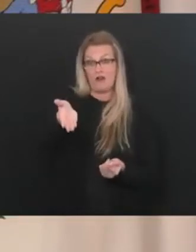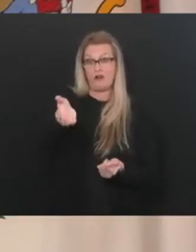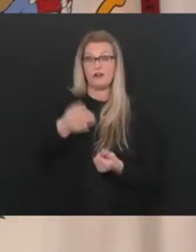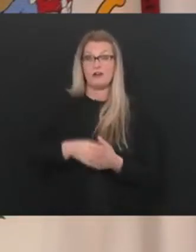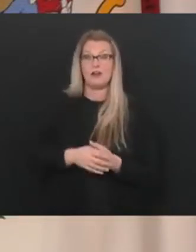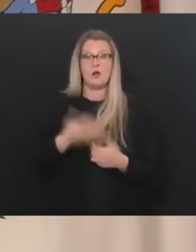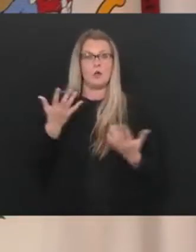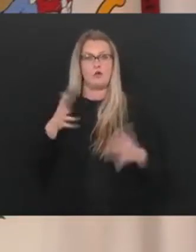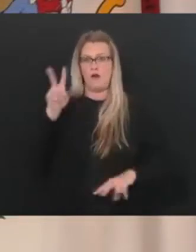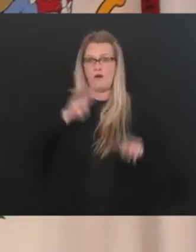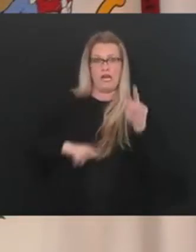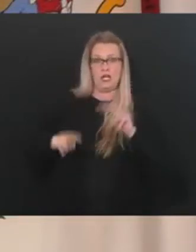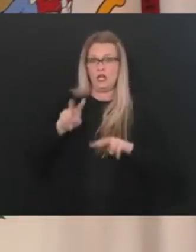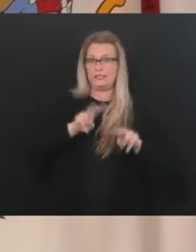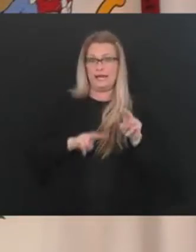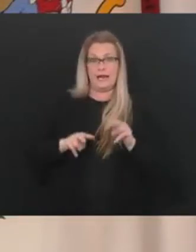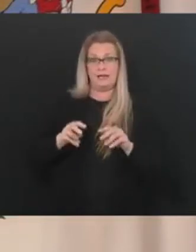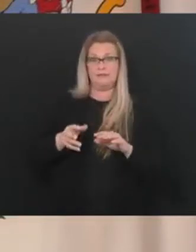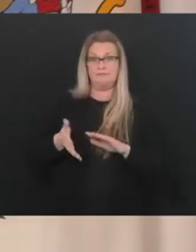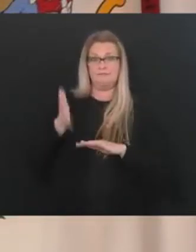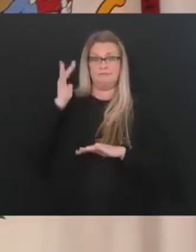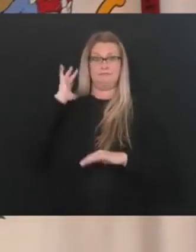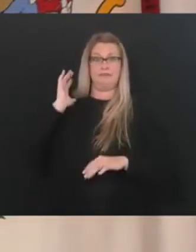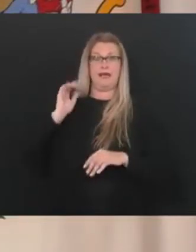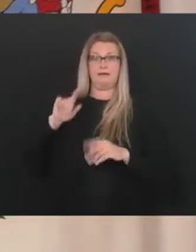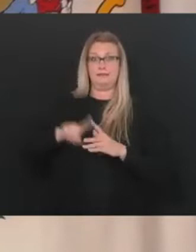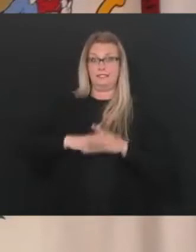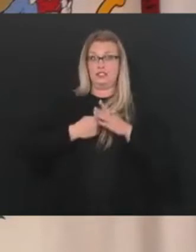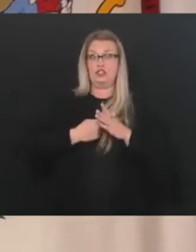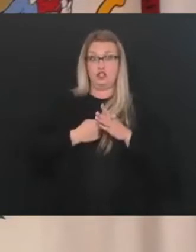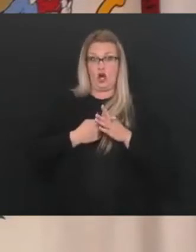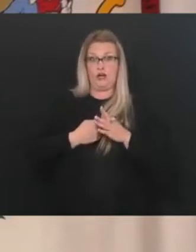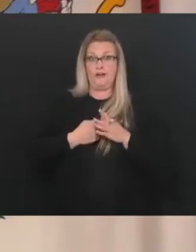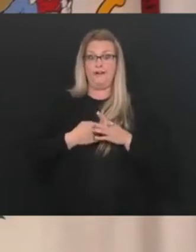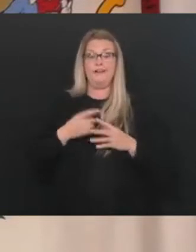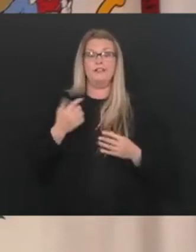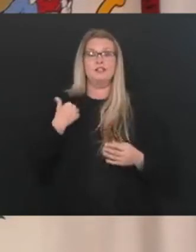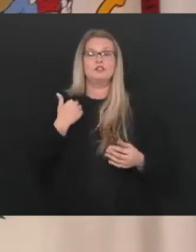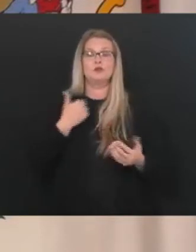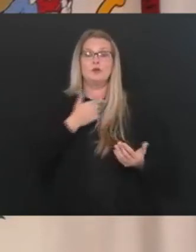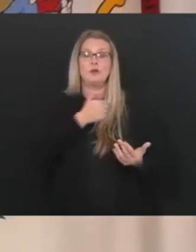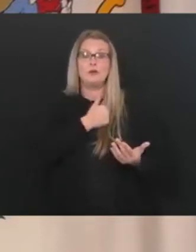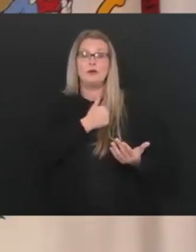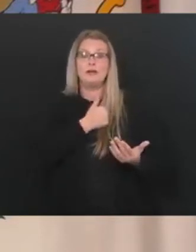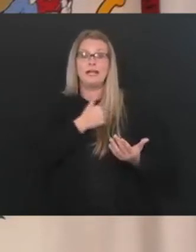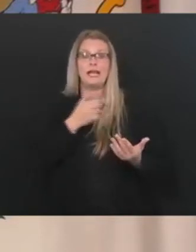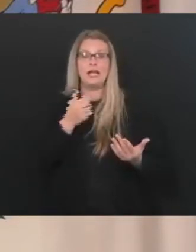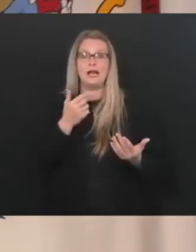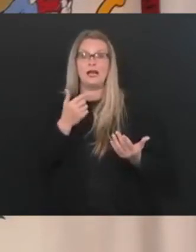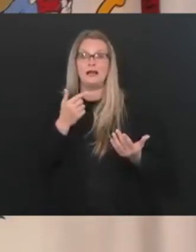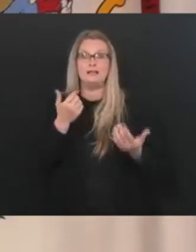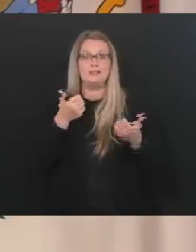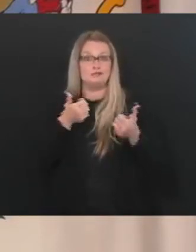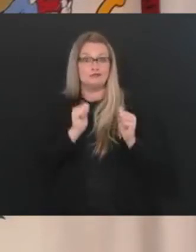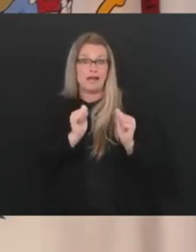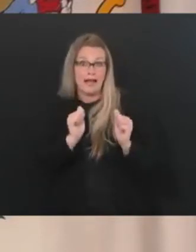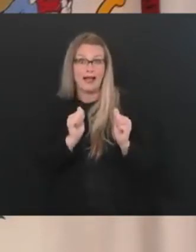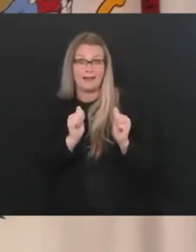THE FAIRMONT REGIONAL MEDICAL CENTER AND EVERYTHING WAS -- IS THERE. WE HAVE LOOKED AT IT FROM DAY